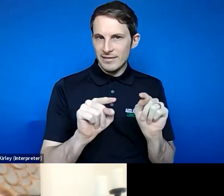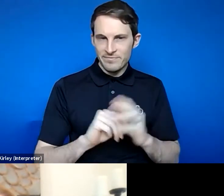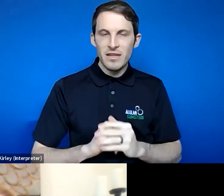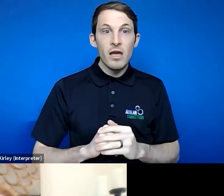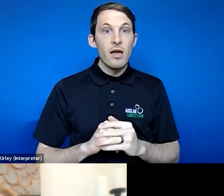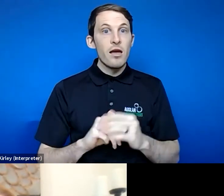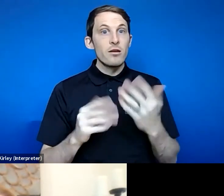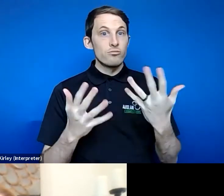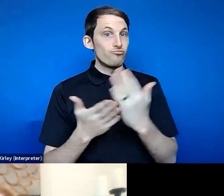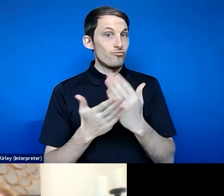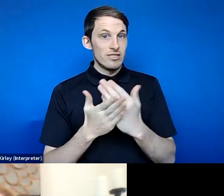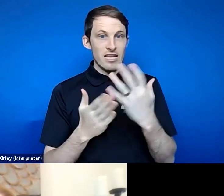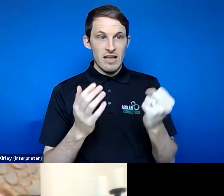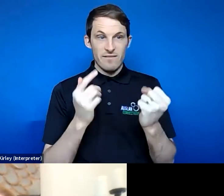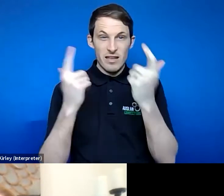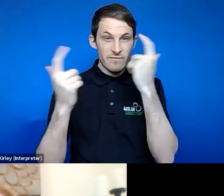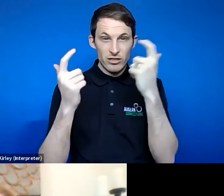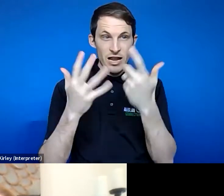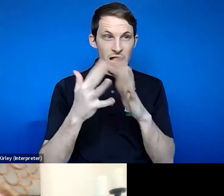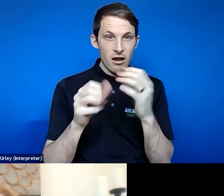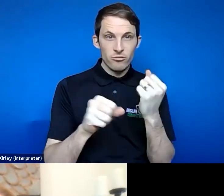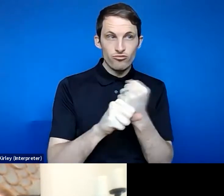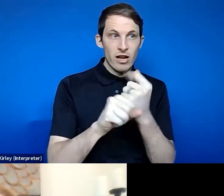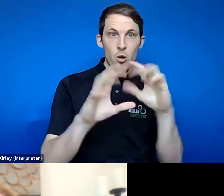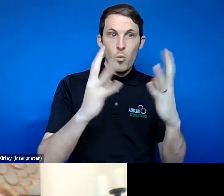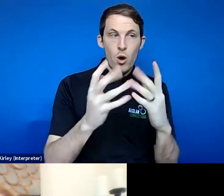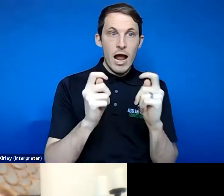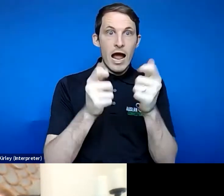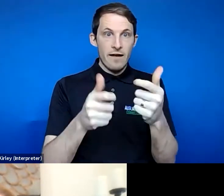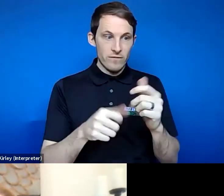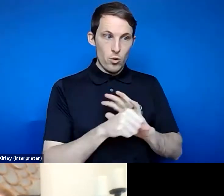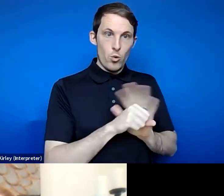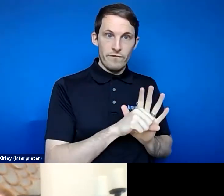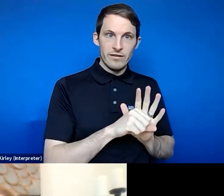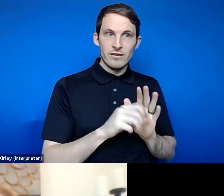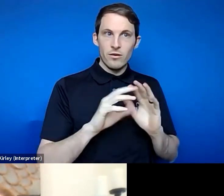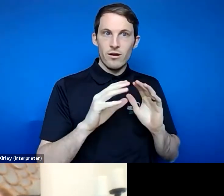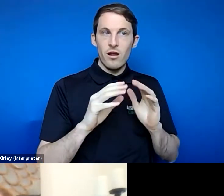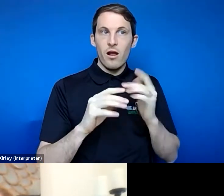comes to creating a world after COVID-19 that is a better life than the one than we had